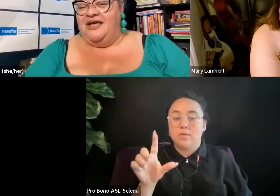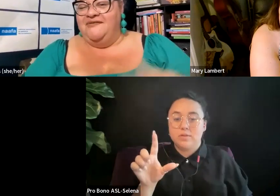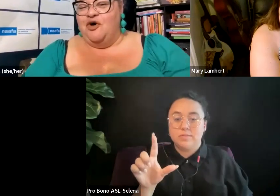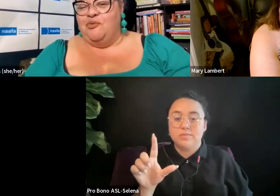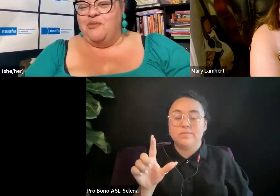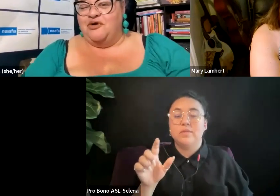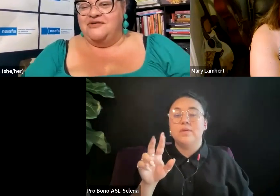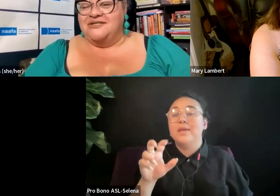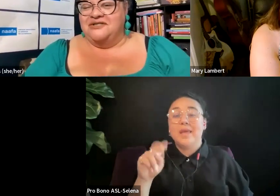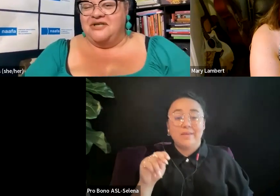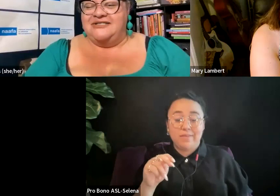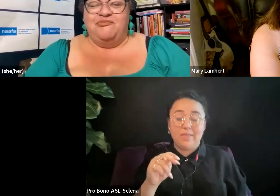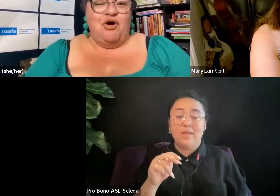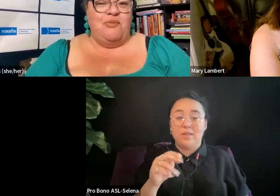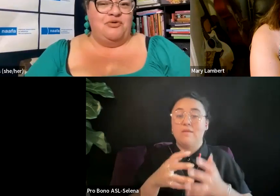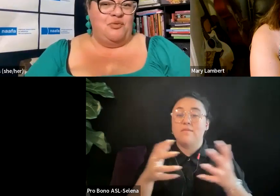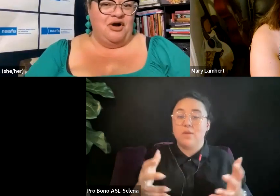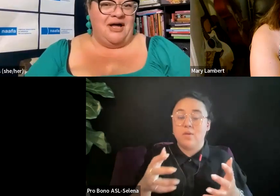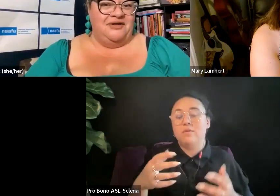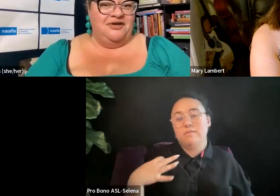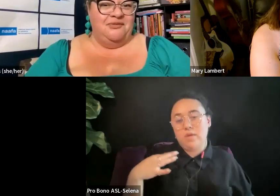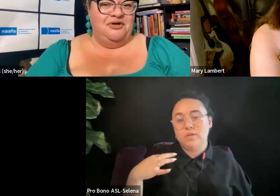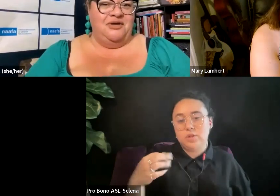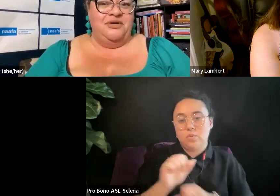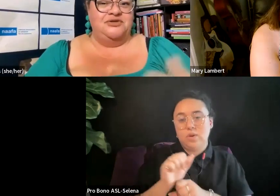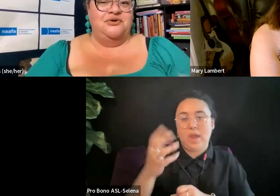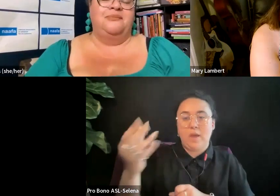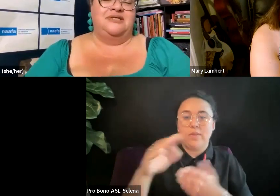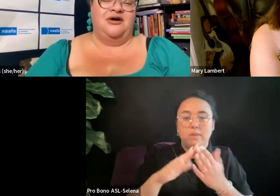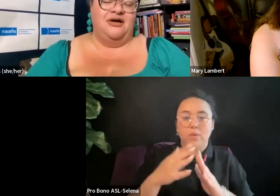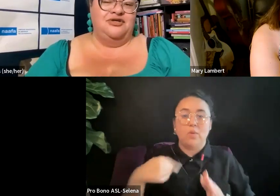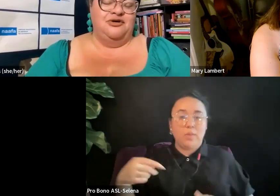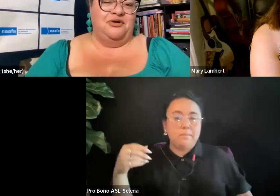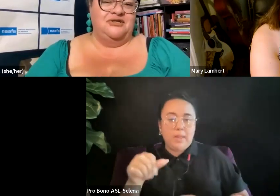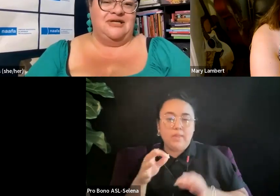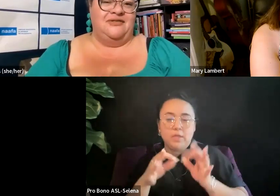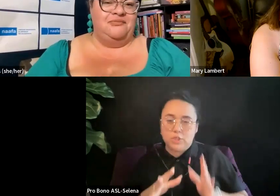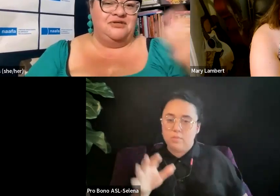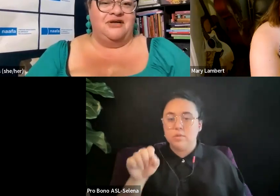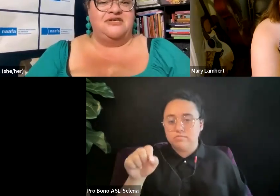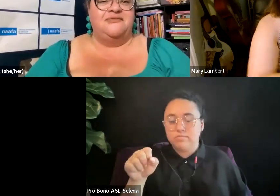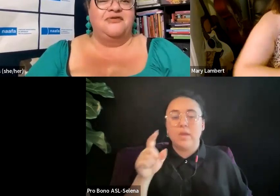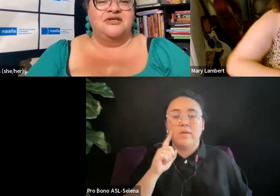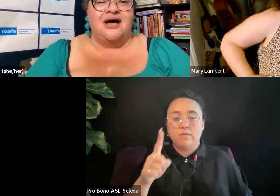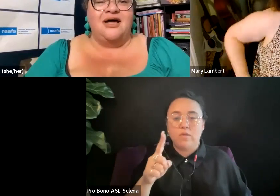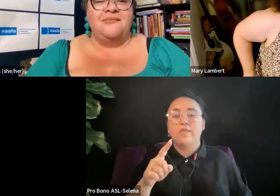Even though Pro Bono ASL does lots of pro bono work out in the community, we do compensate our interpreters and their administrative team for their time.